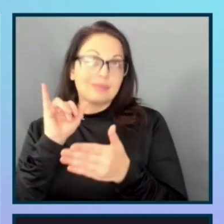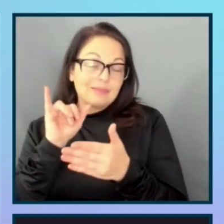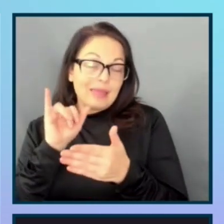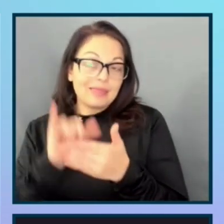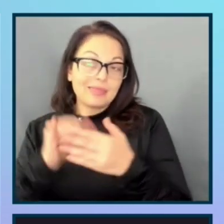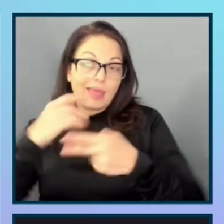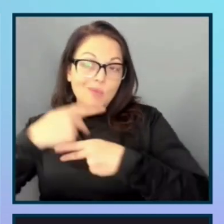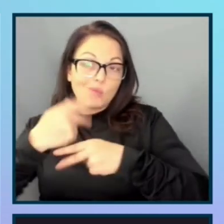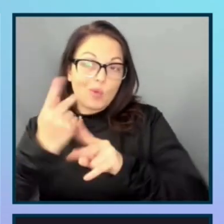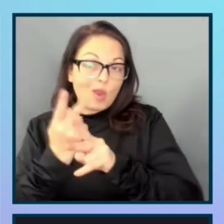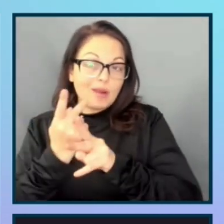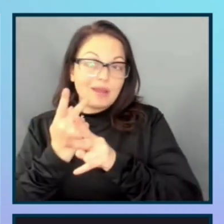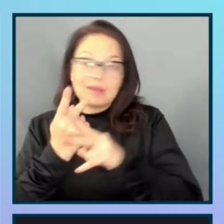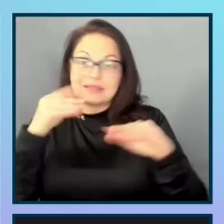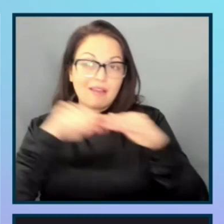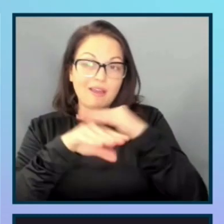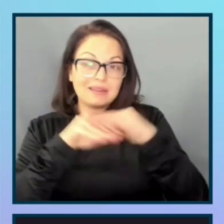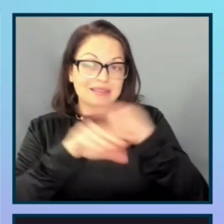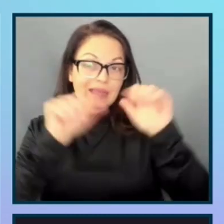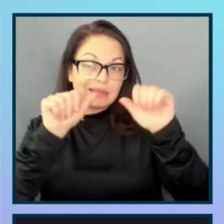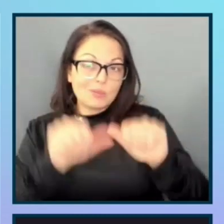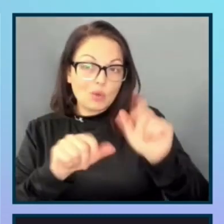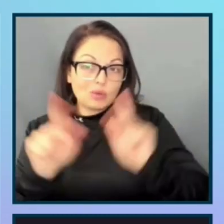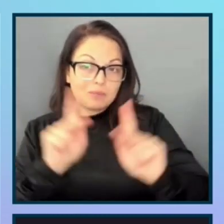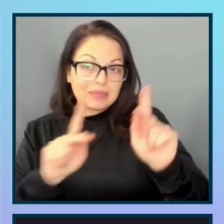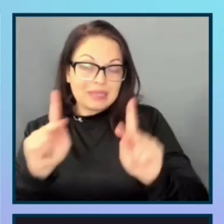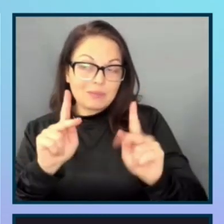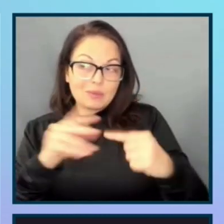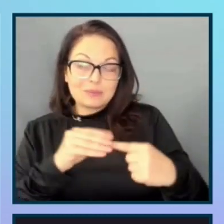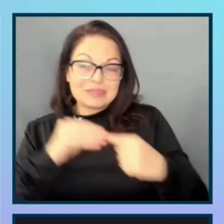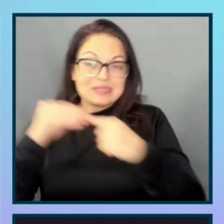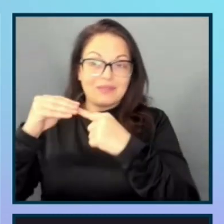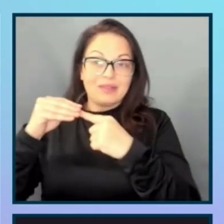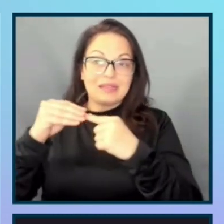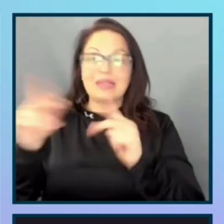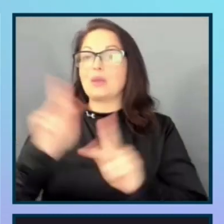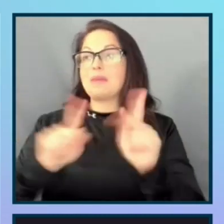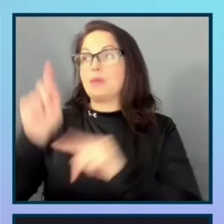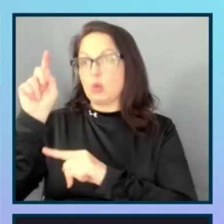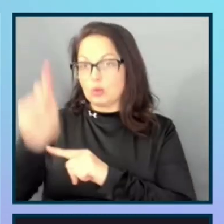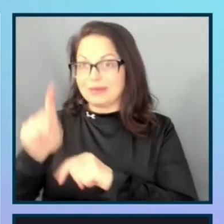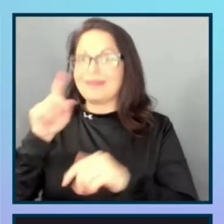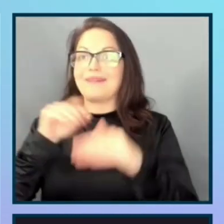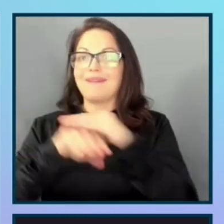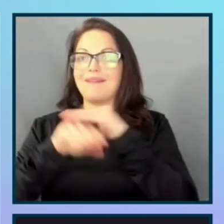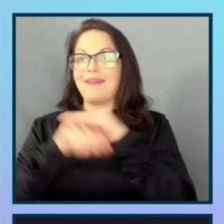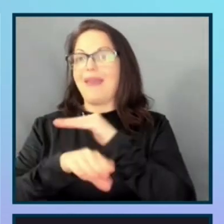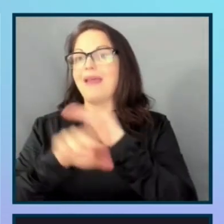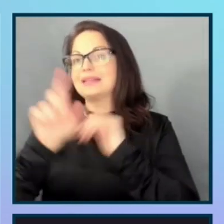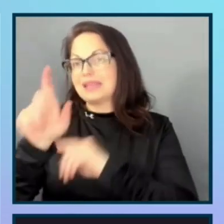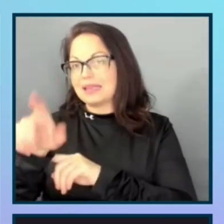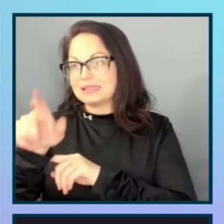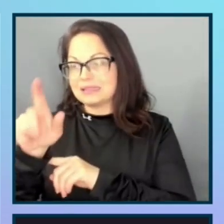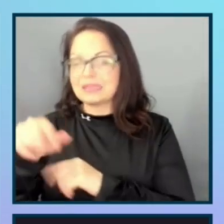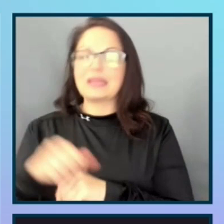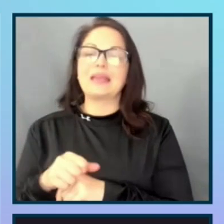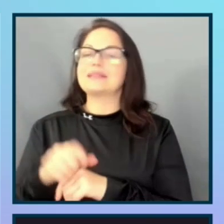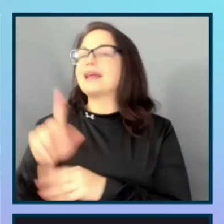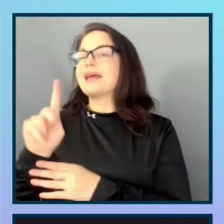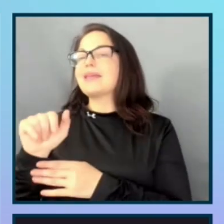and especially to people with access needs, they simply won't show up in that data. They won't be there for you to learn from, they won't be there for you to plan against